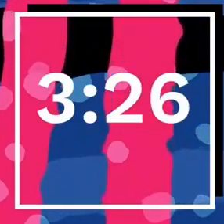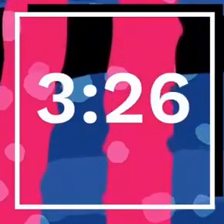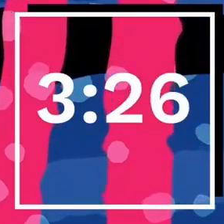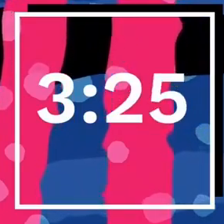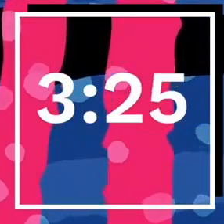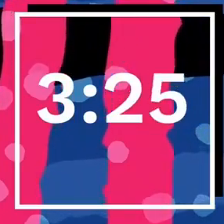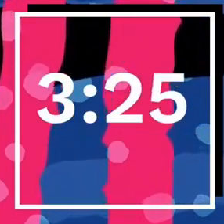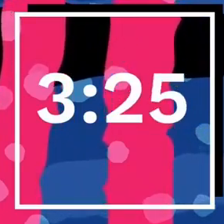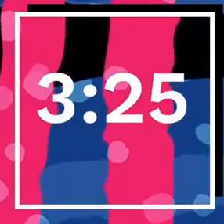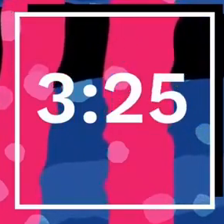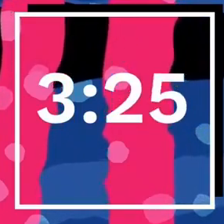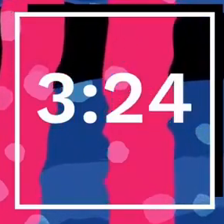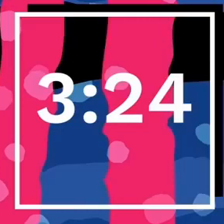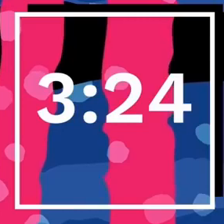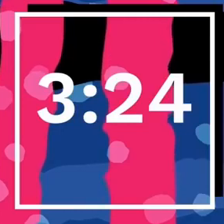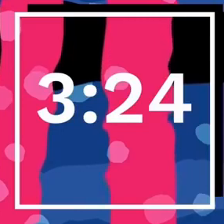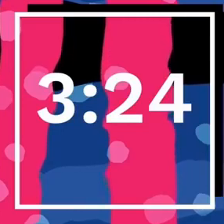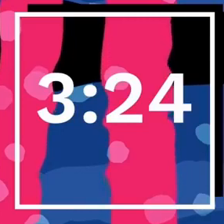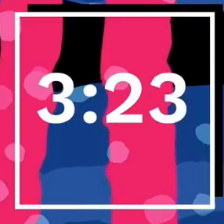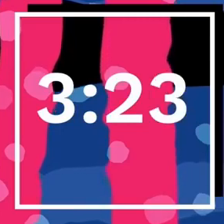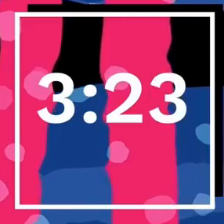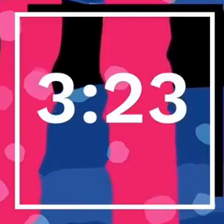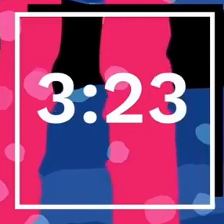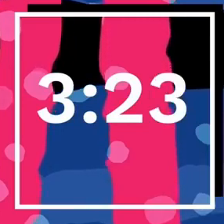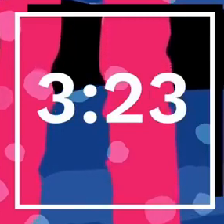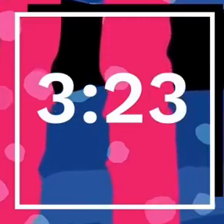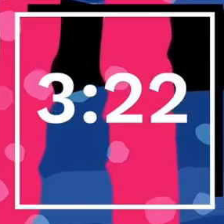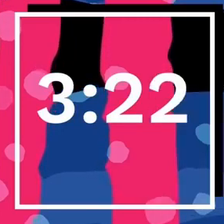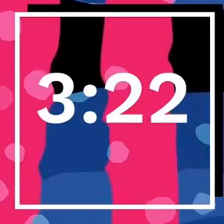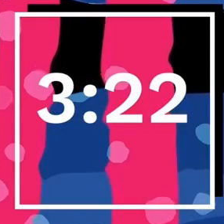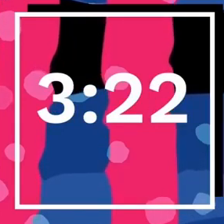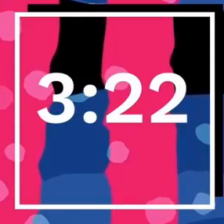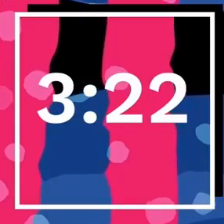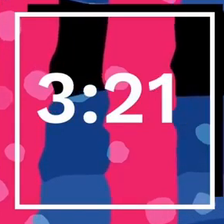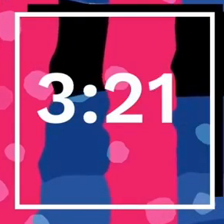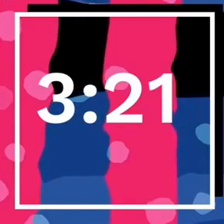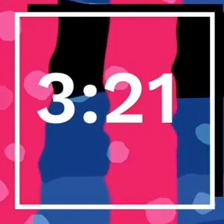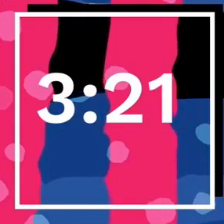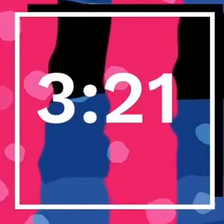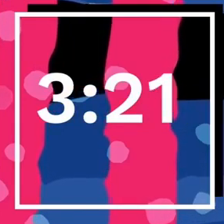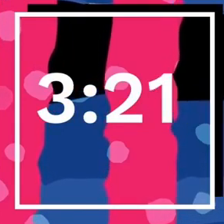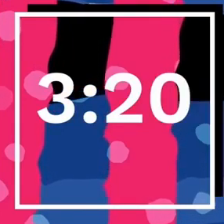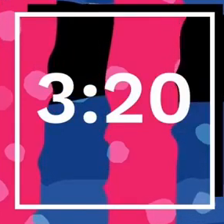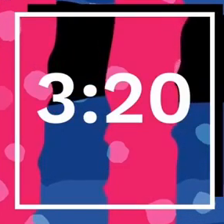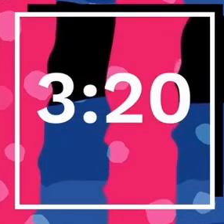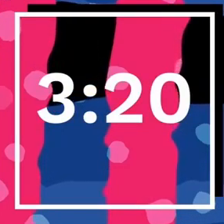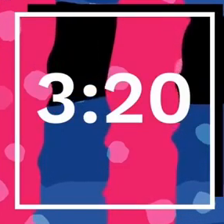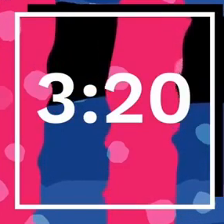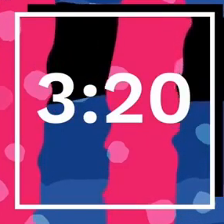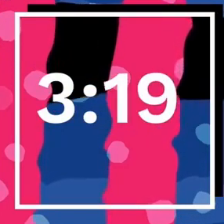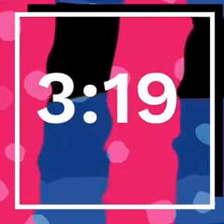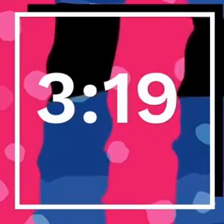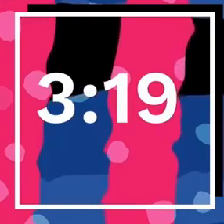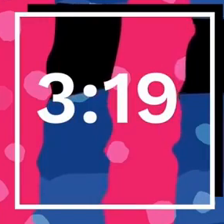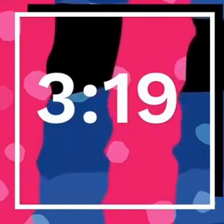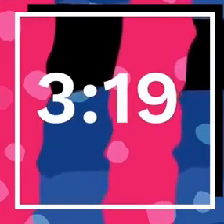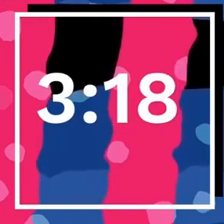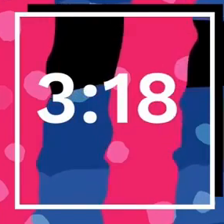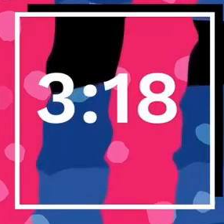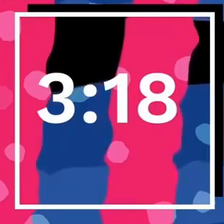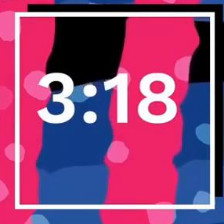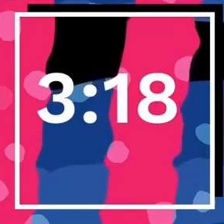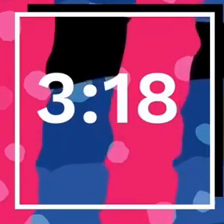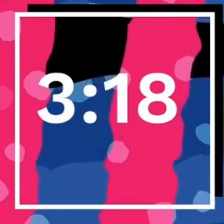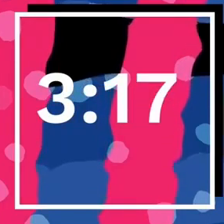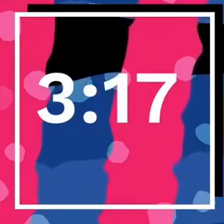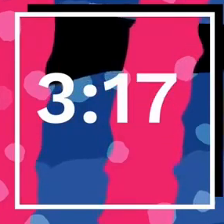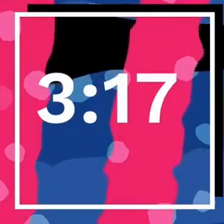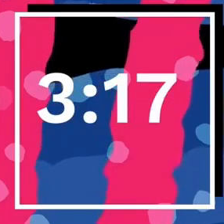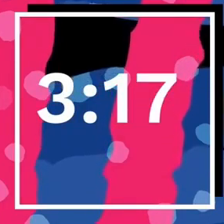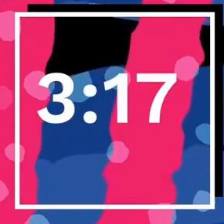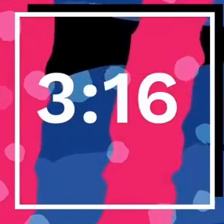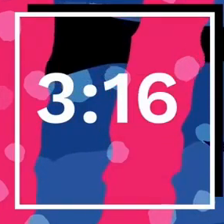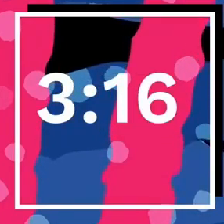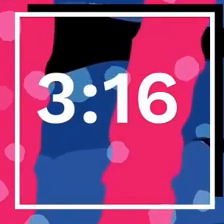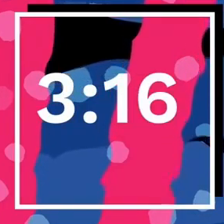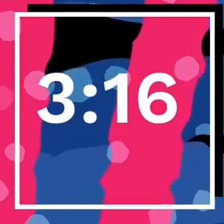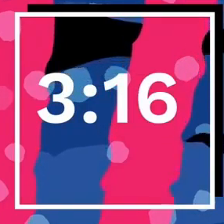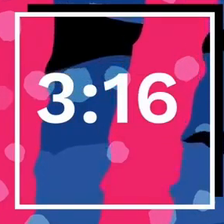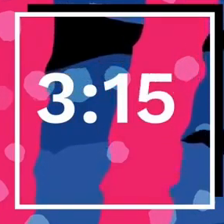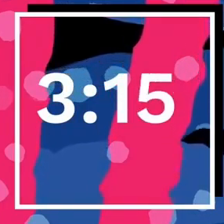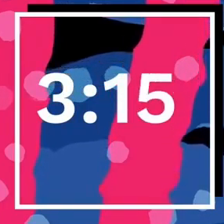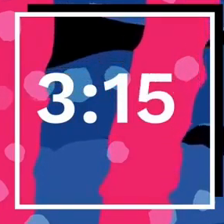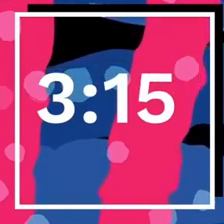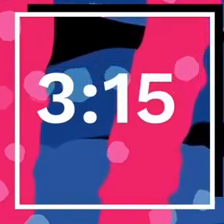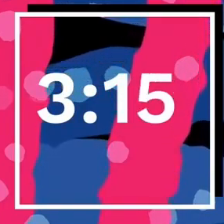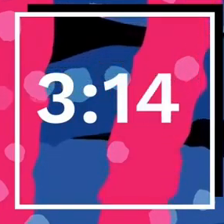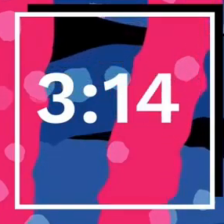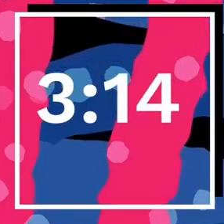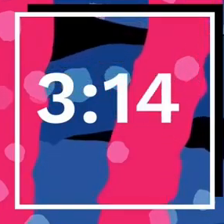THE REMAINING SIX MONTHS OF